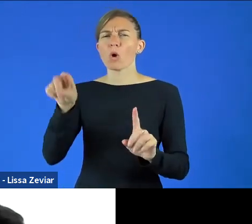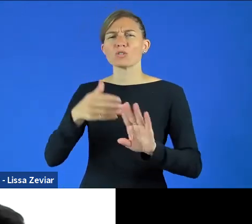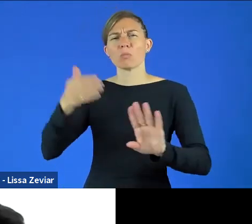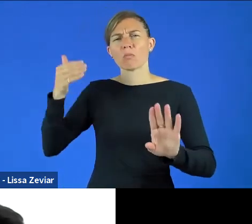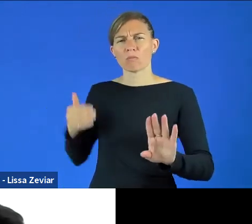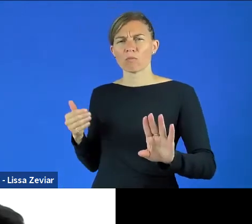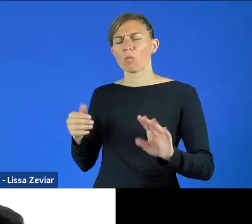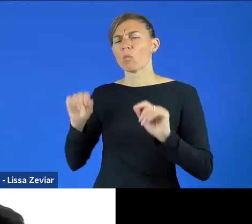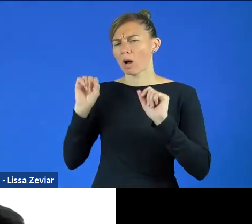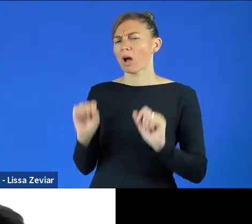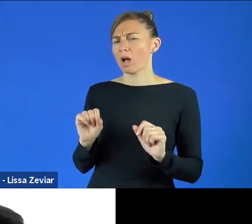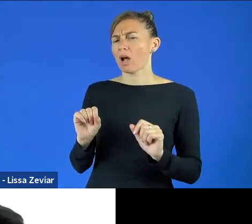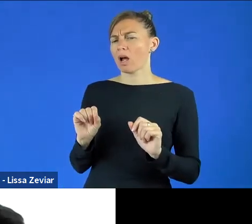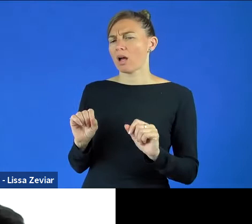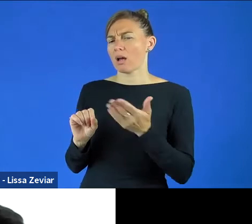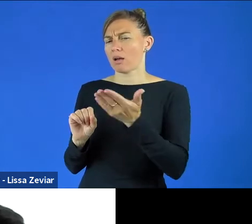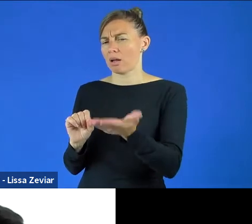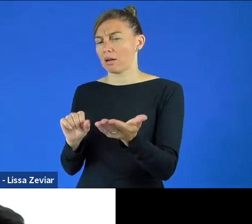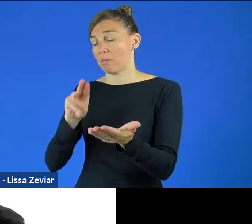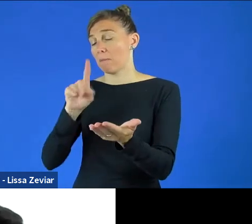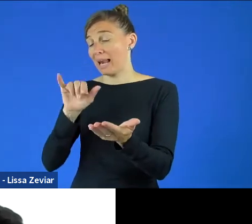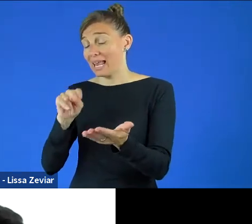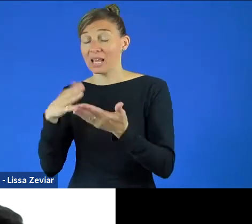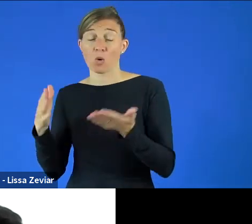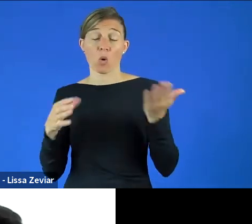Malin or Chiara, if you want to answer the second question.